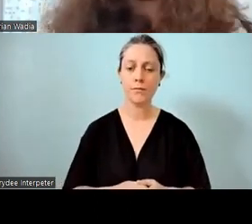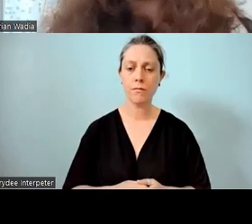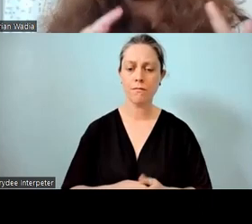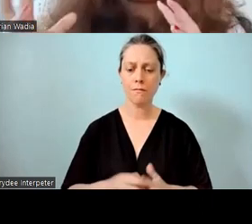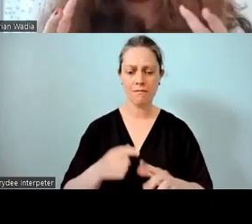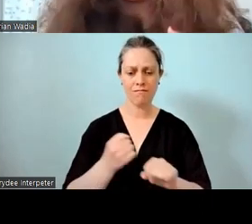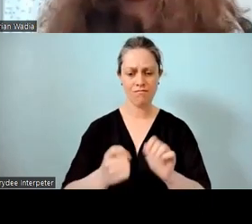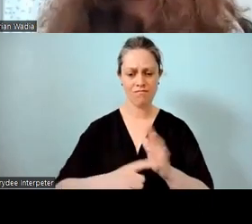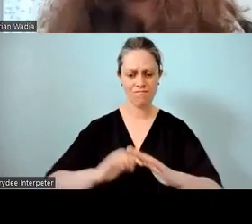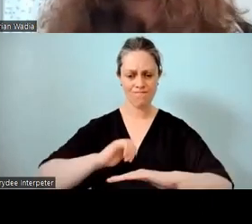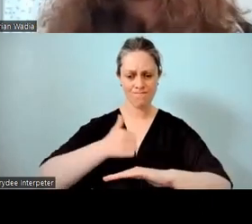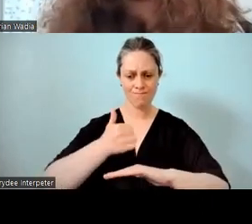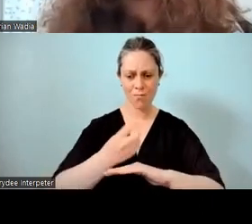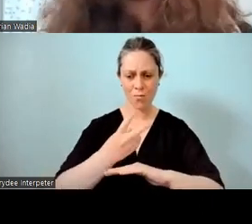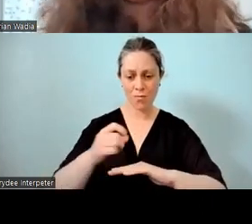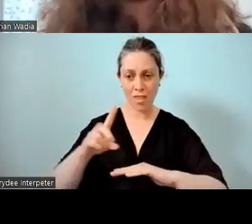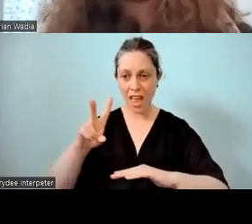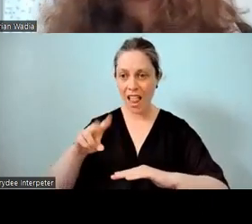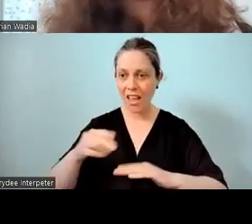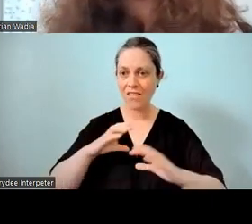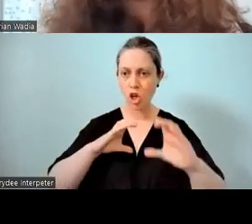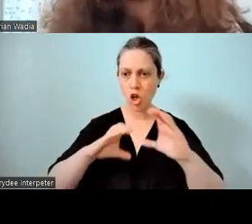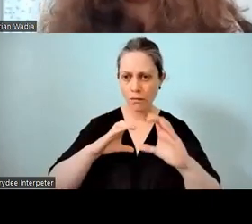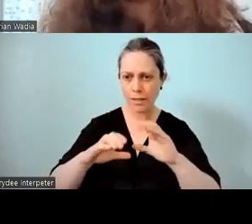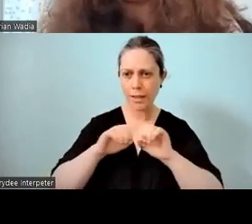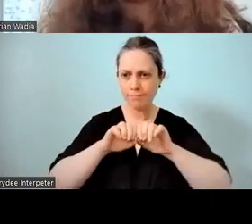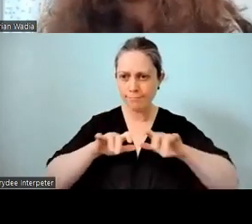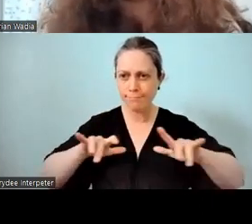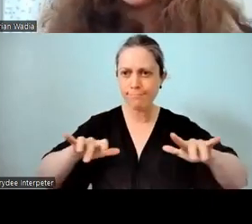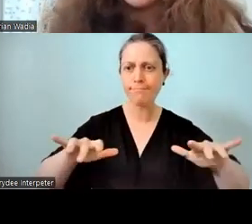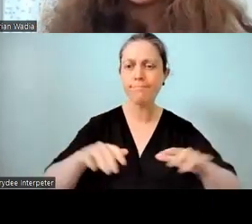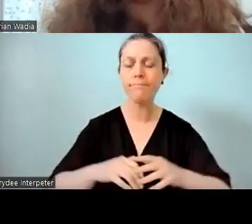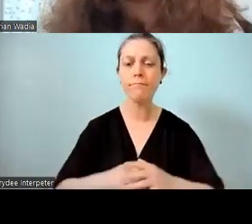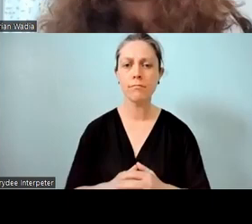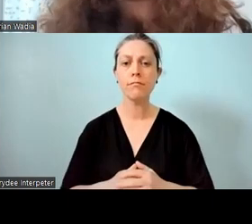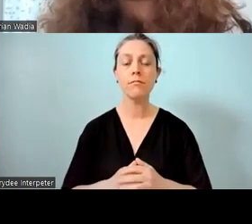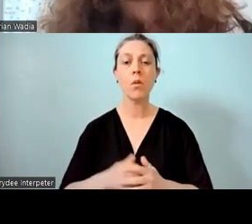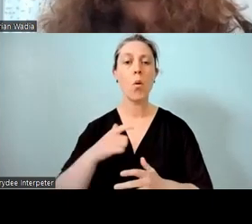That's when the conversation started out. They came around as a result of a review